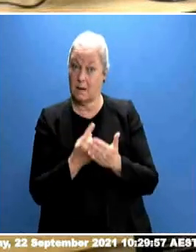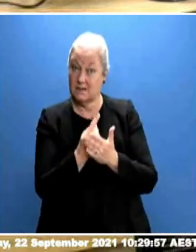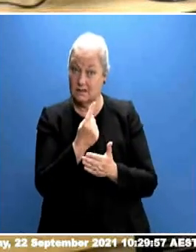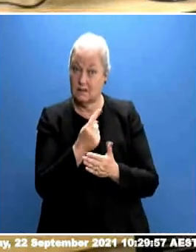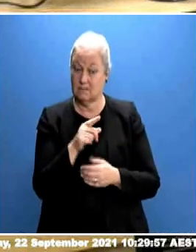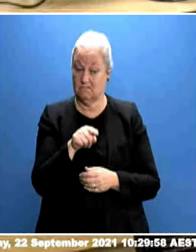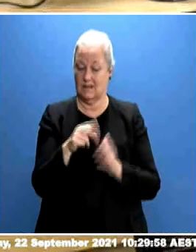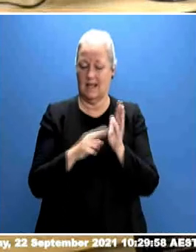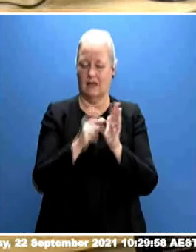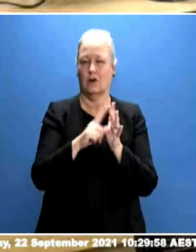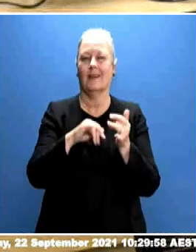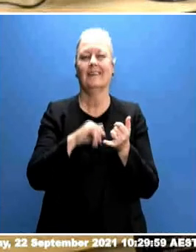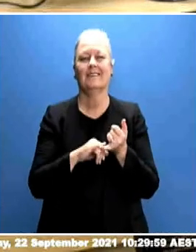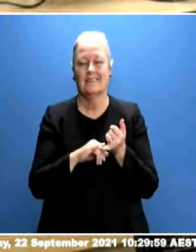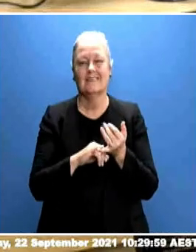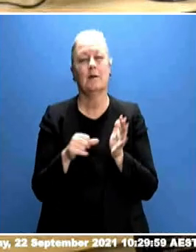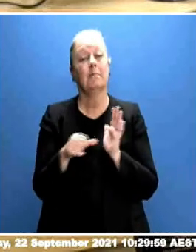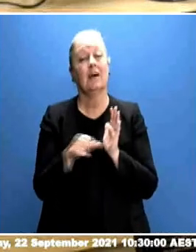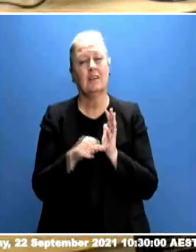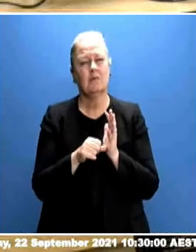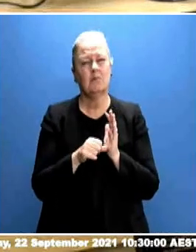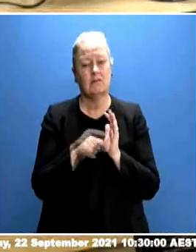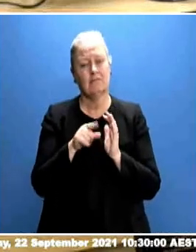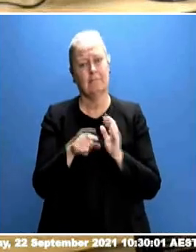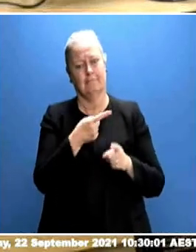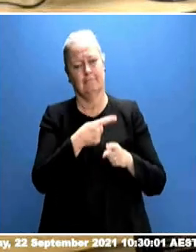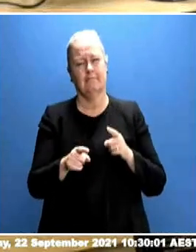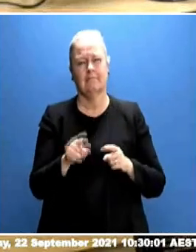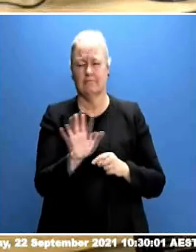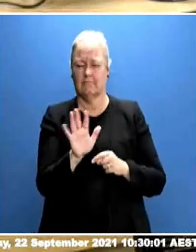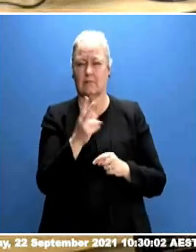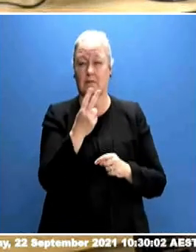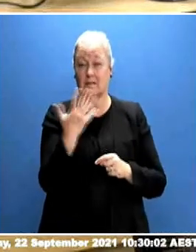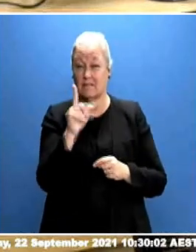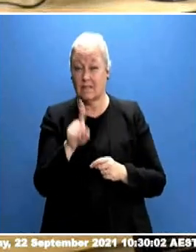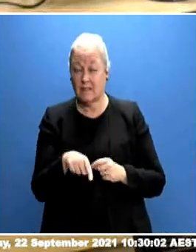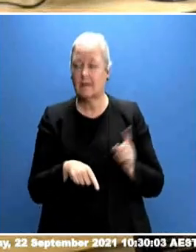the NDIS package that was approved was around $25,000? Yes, that will be about correct.